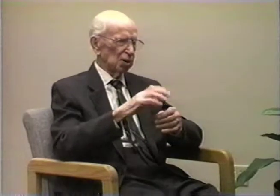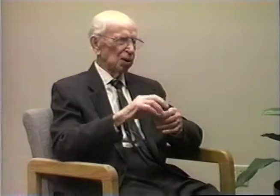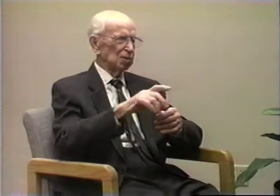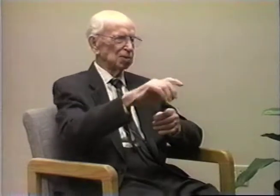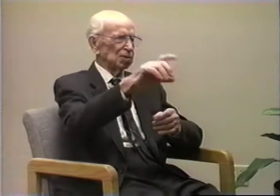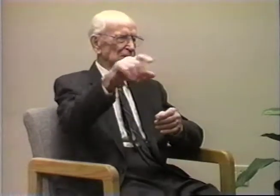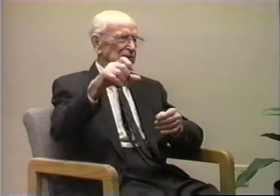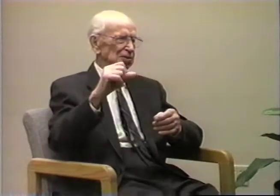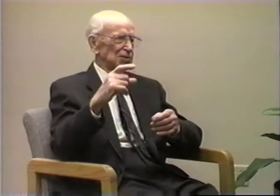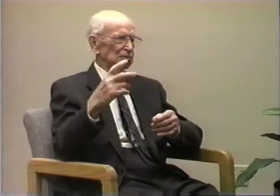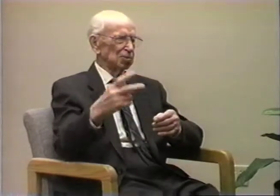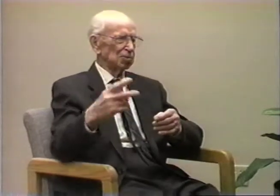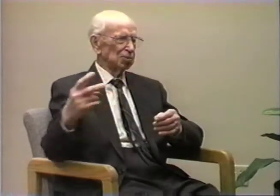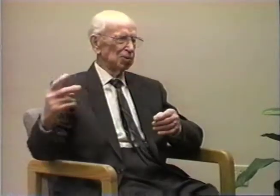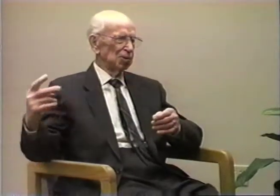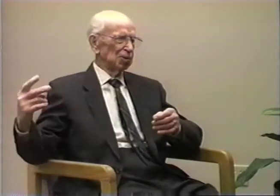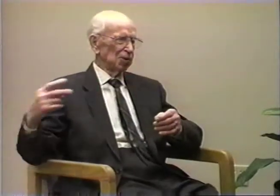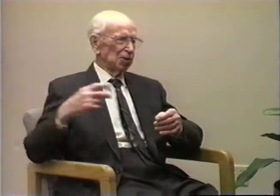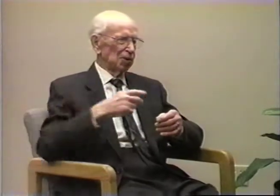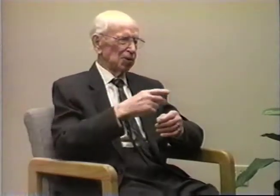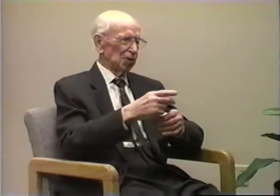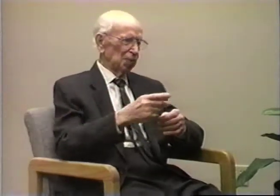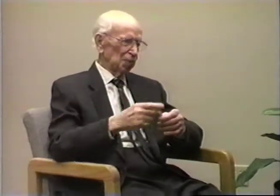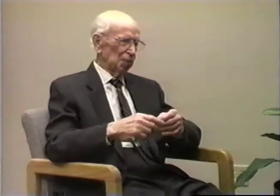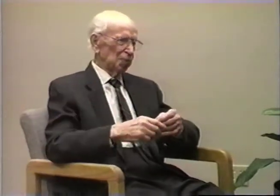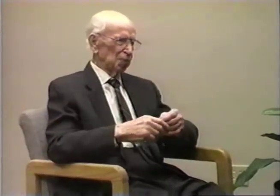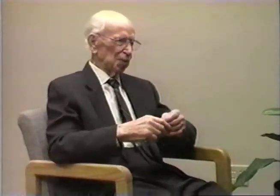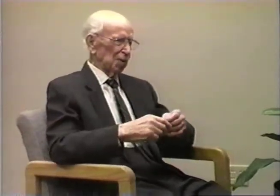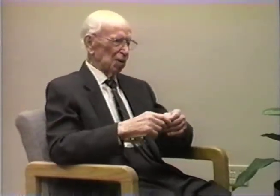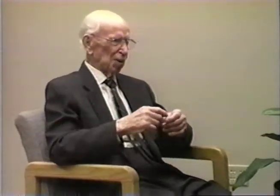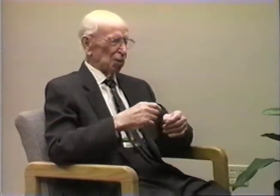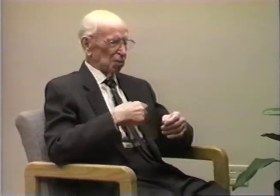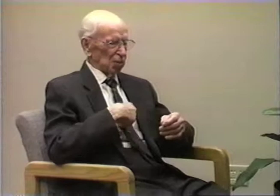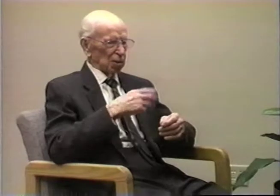which had not necessarily felt affiliated in the past.